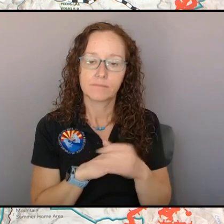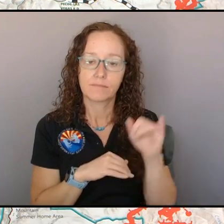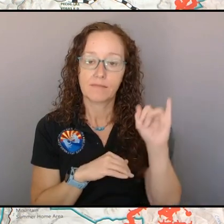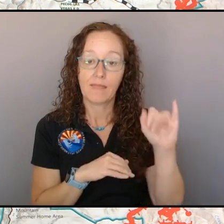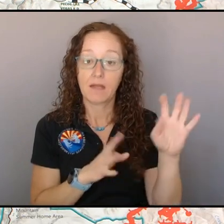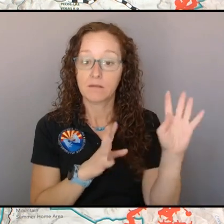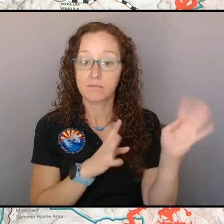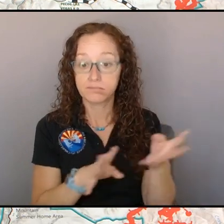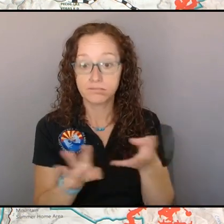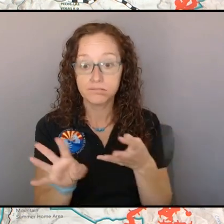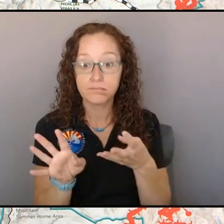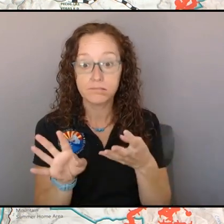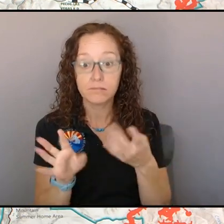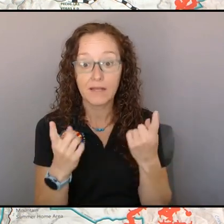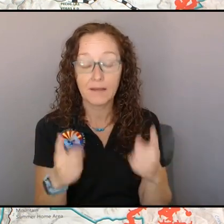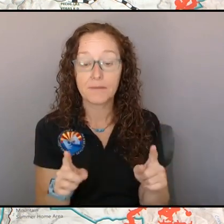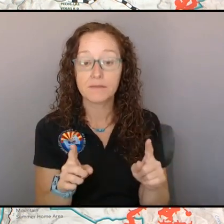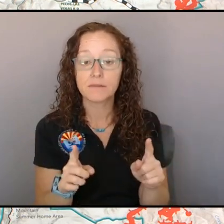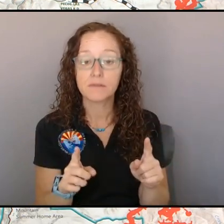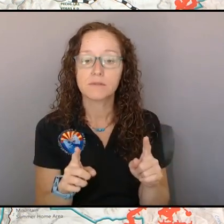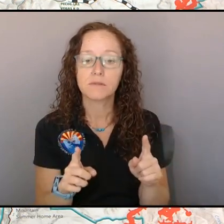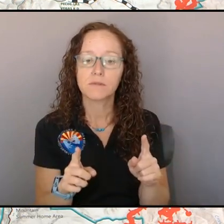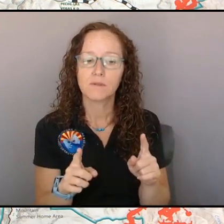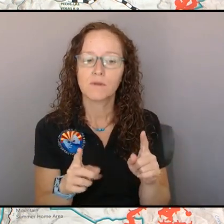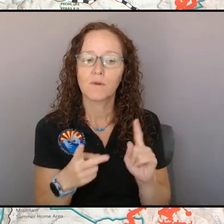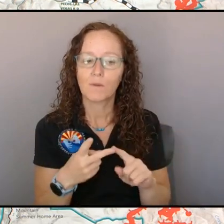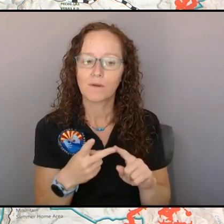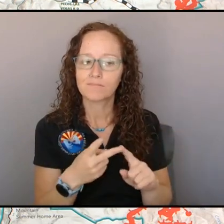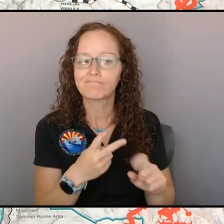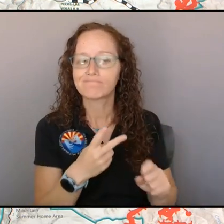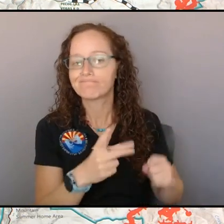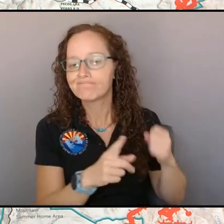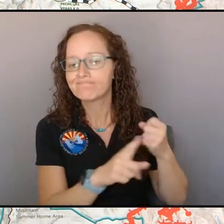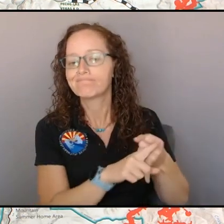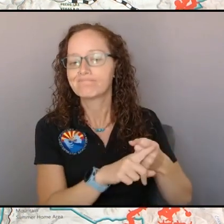to get a secondary surge and this resurgence is going to